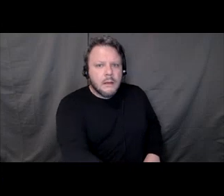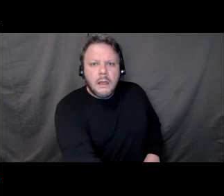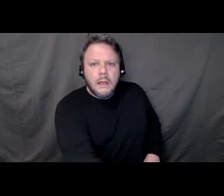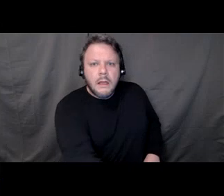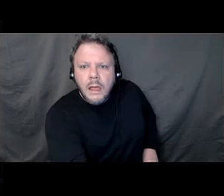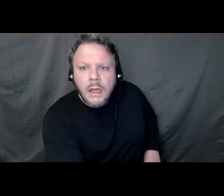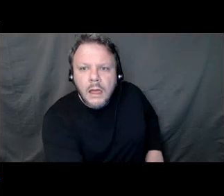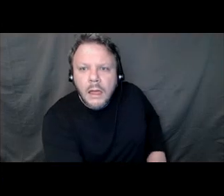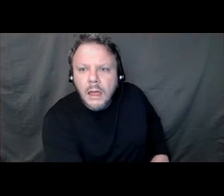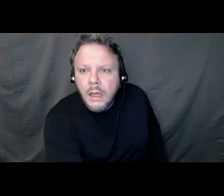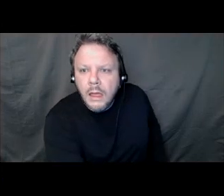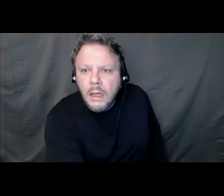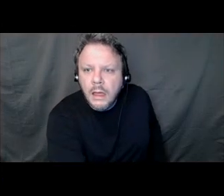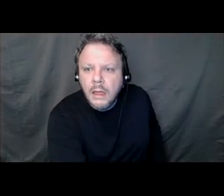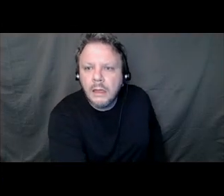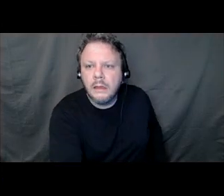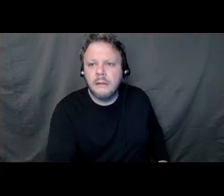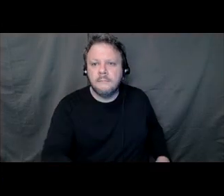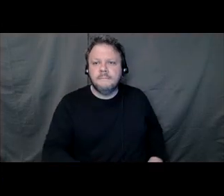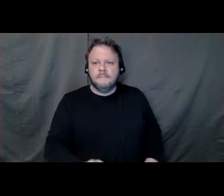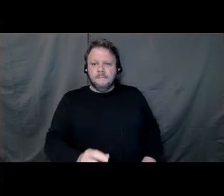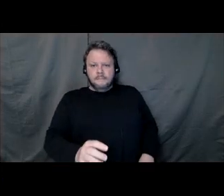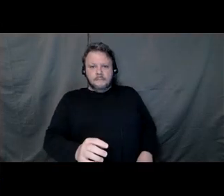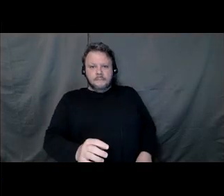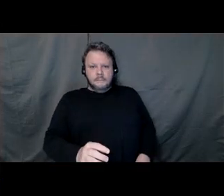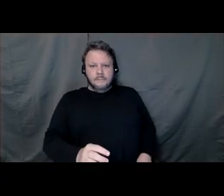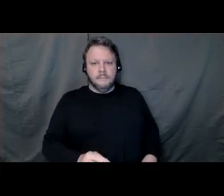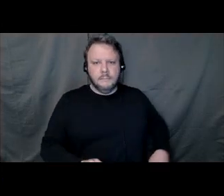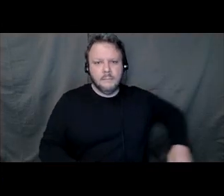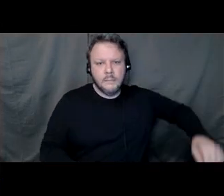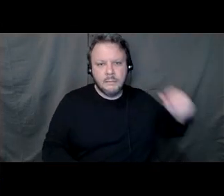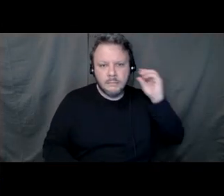So I. I think we just start from the beginning, if that's OK. Just to recap of. See. Sure.